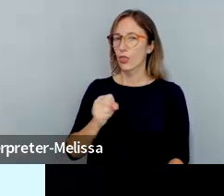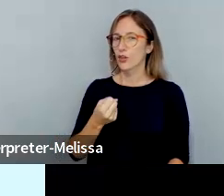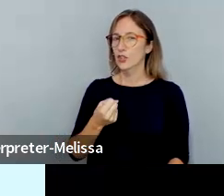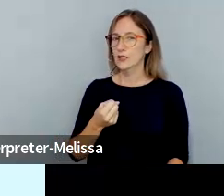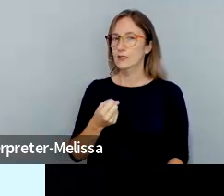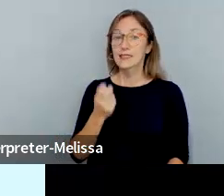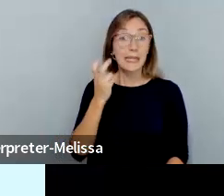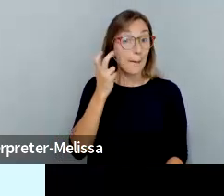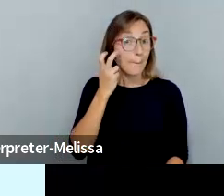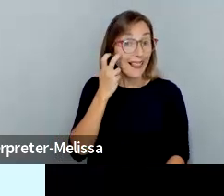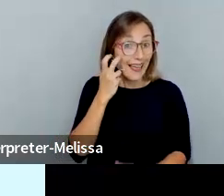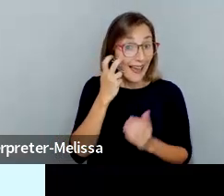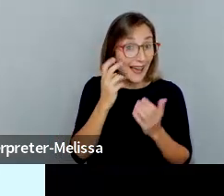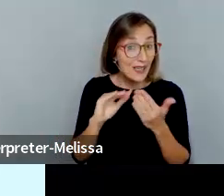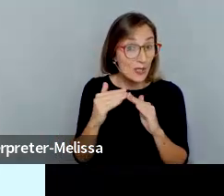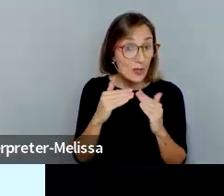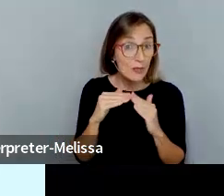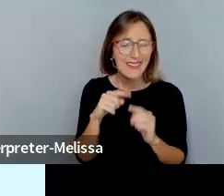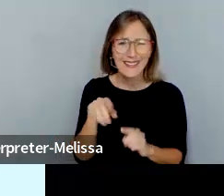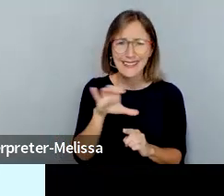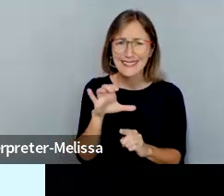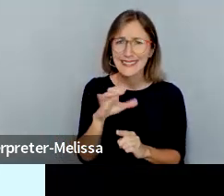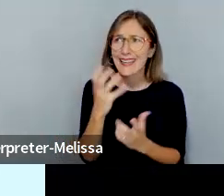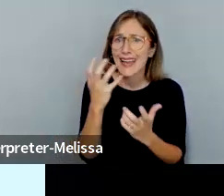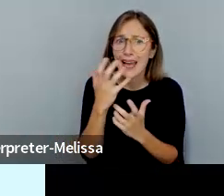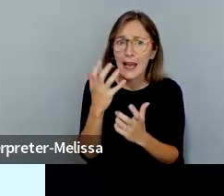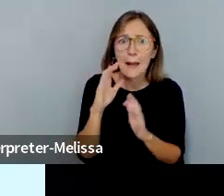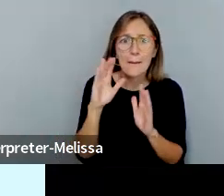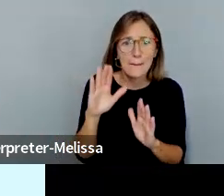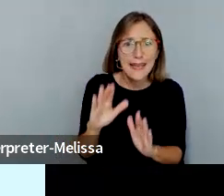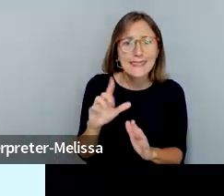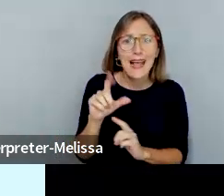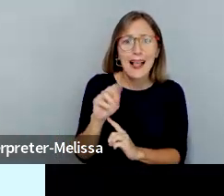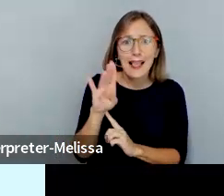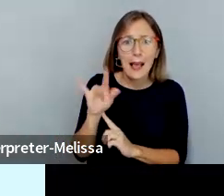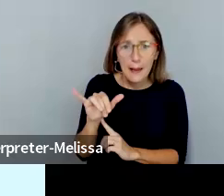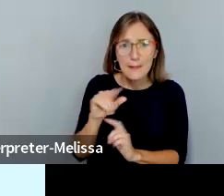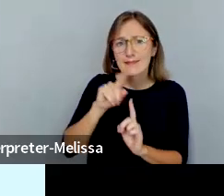back from world war 1 and then continued in World War II and I think it